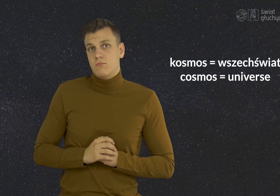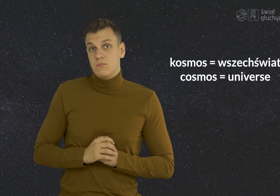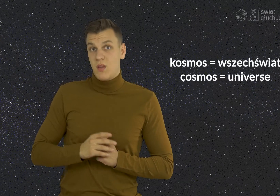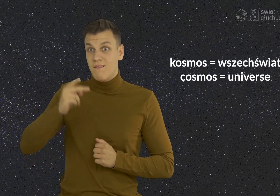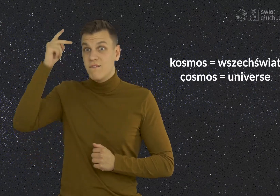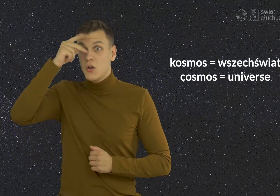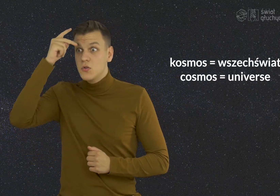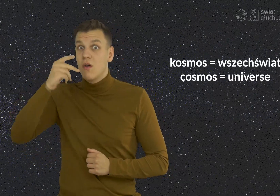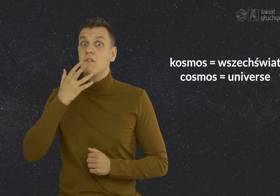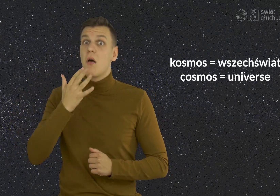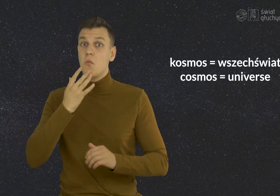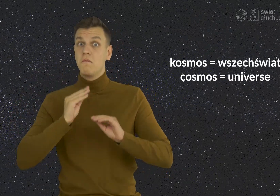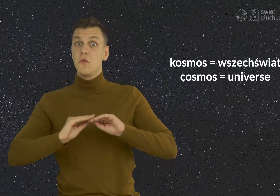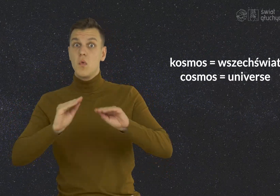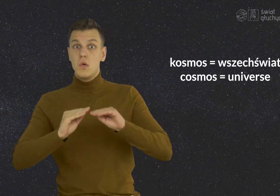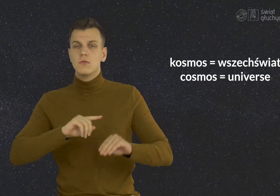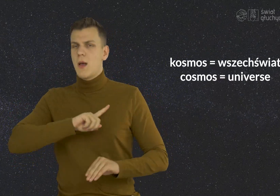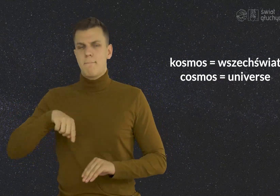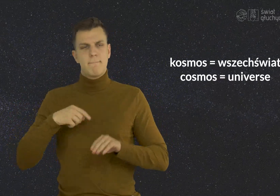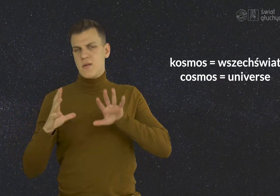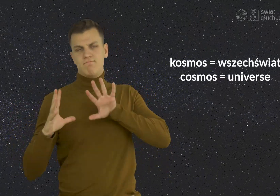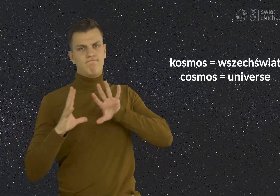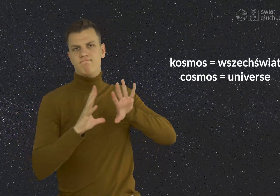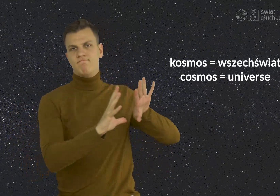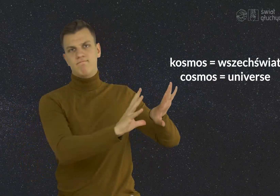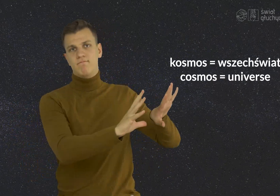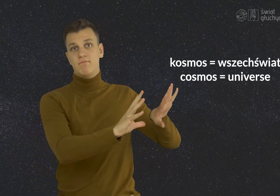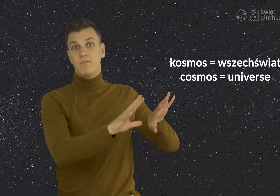But philosophy does not interest us -